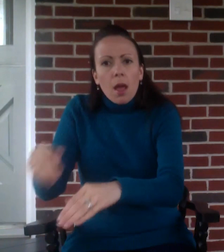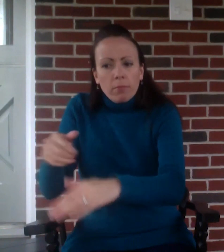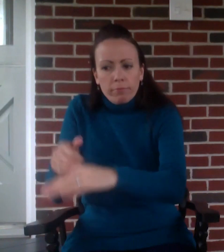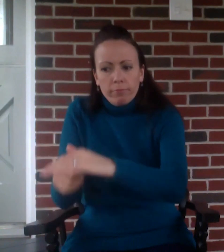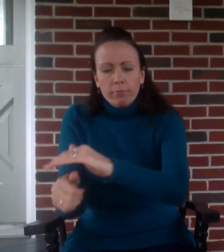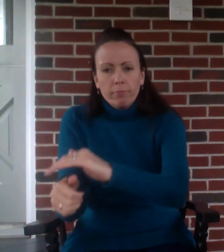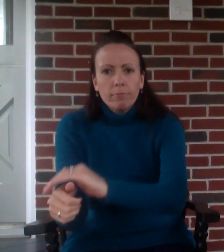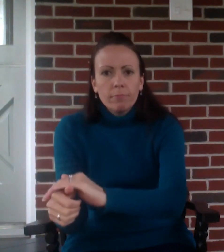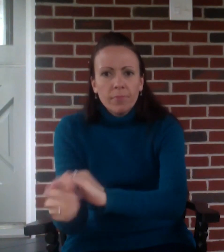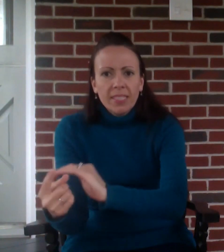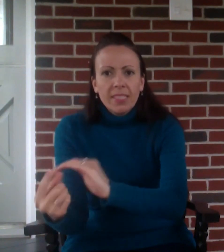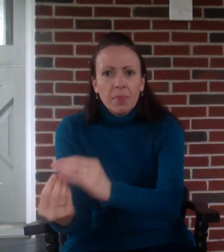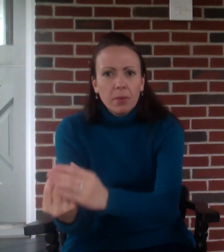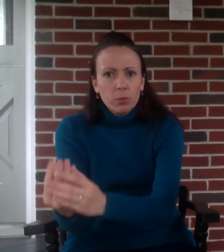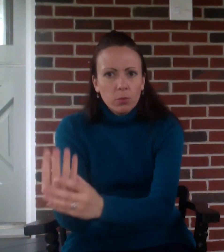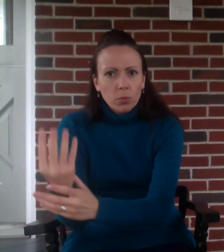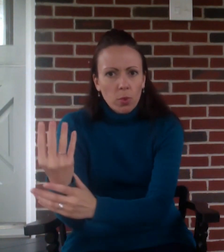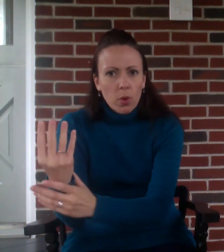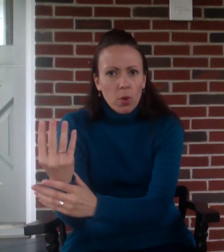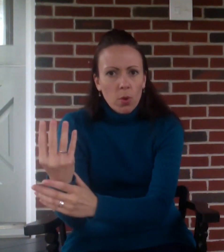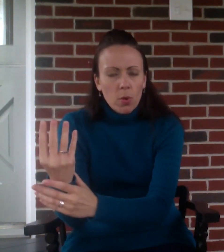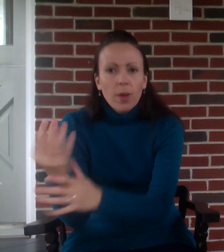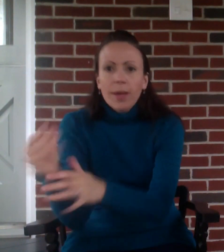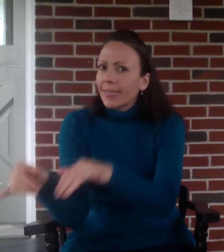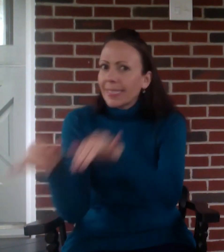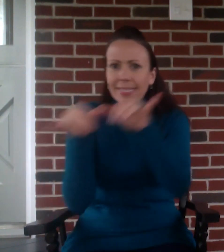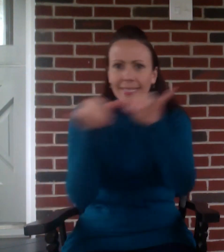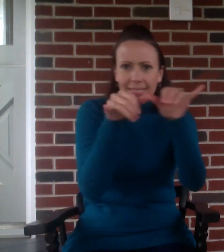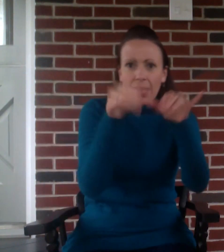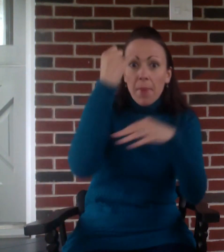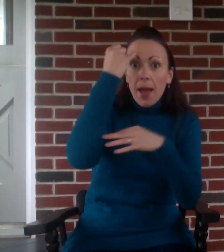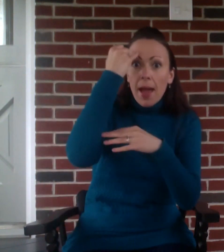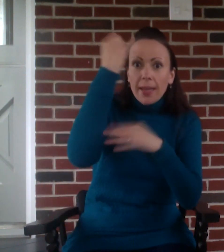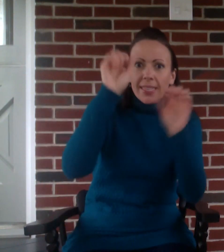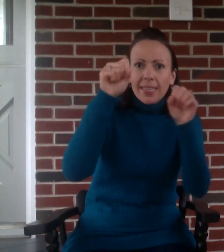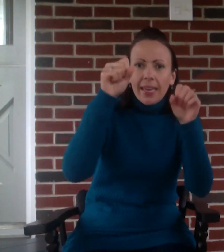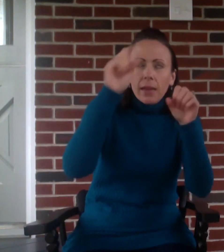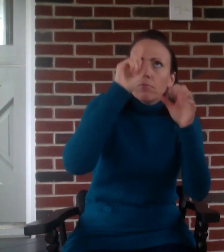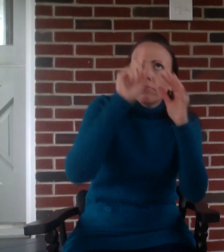what he's thinking of. I see it looks like a light bulb to many,